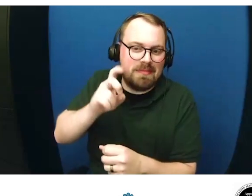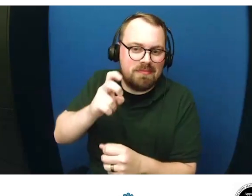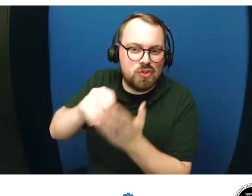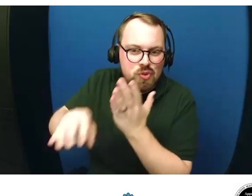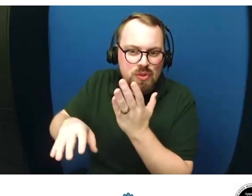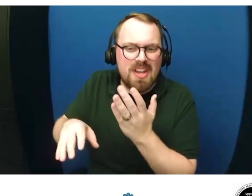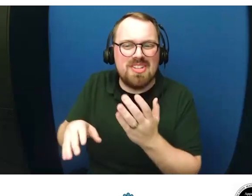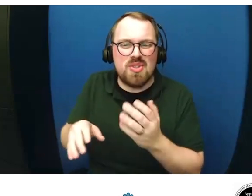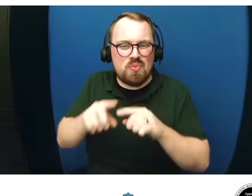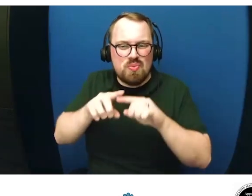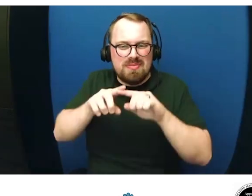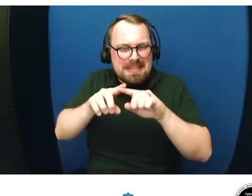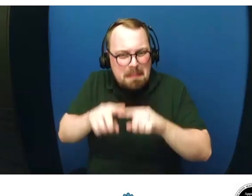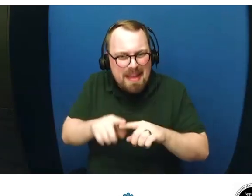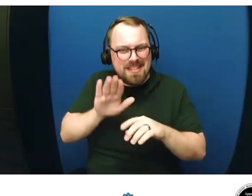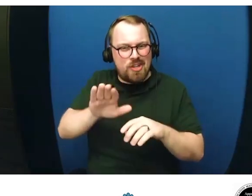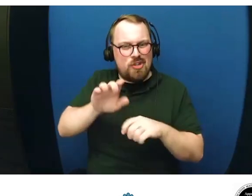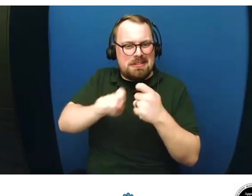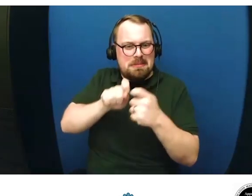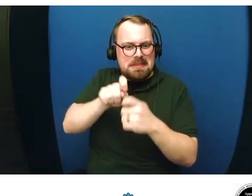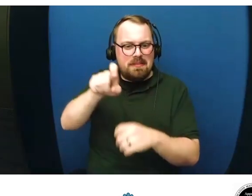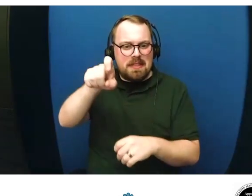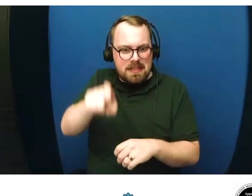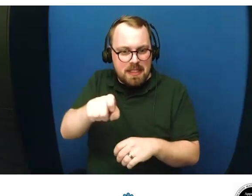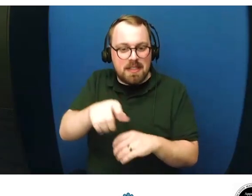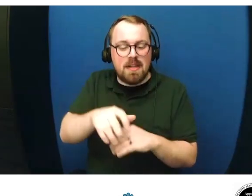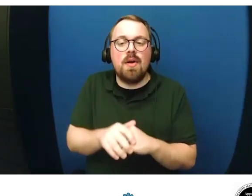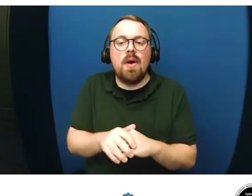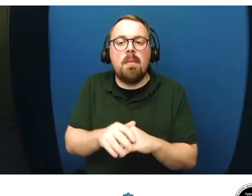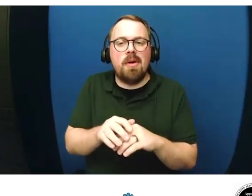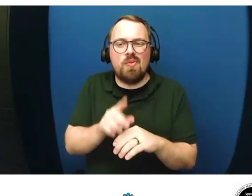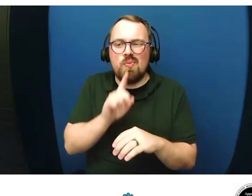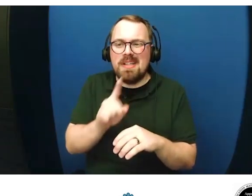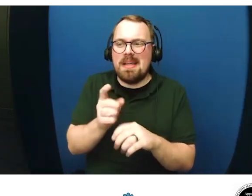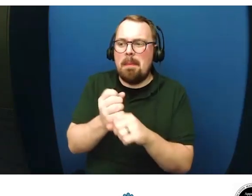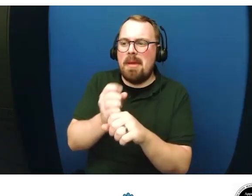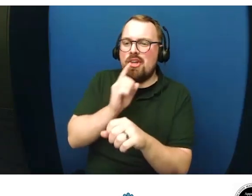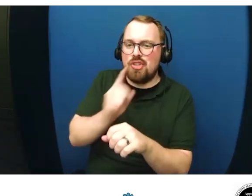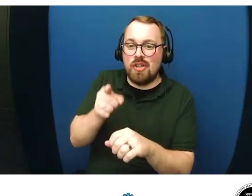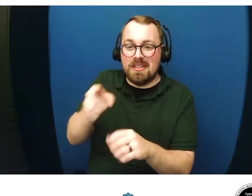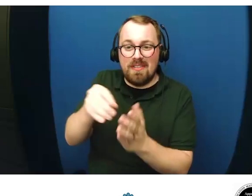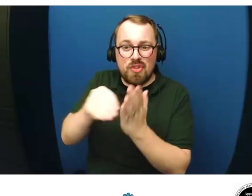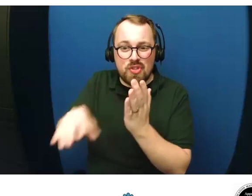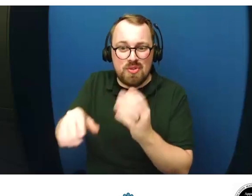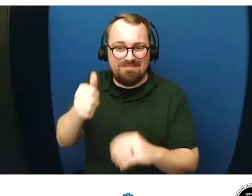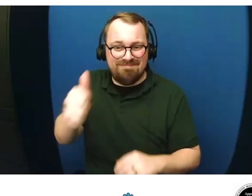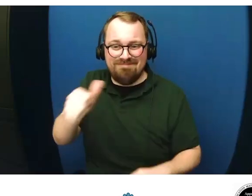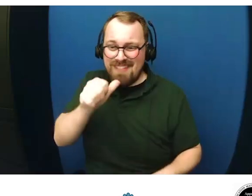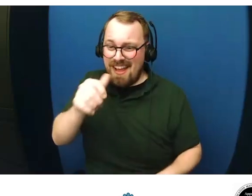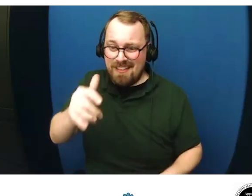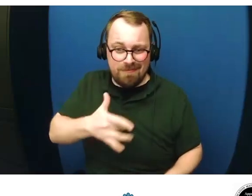whatever need that you have for this. But making sure that the student isn't feeling isolated,